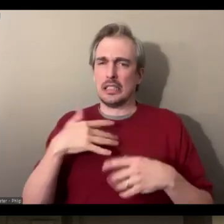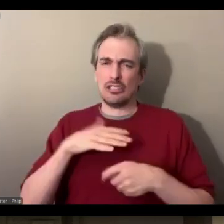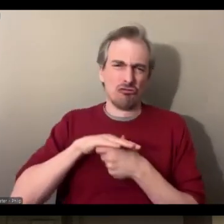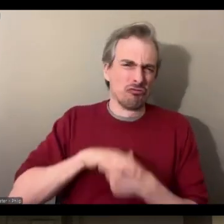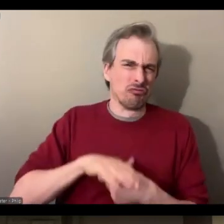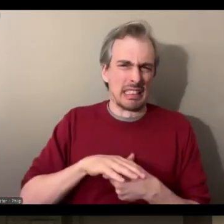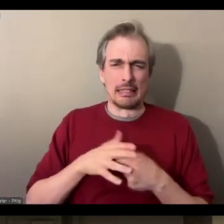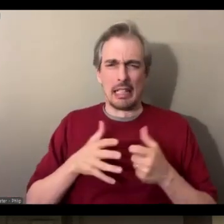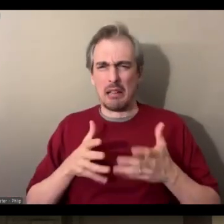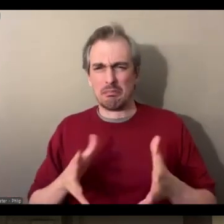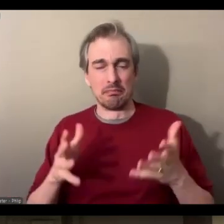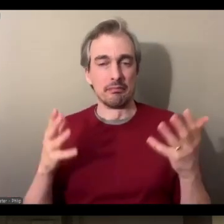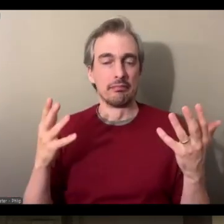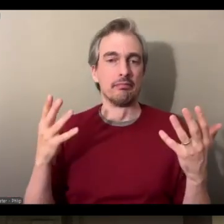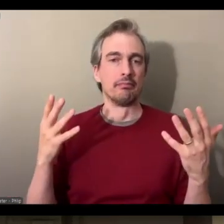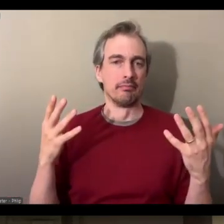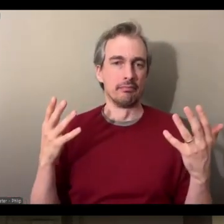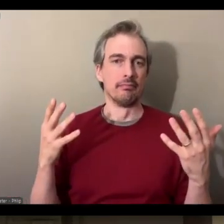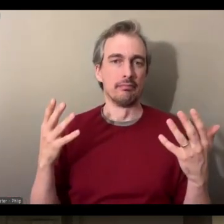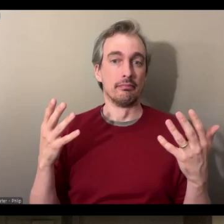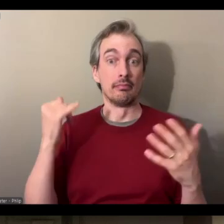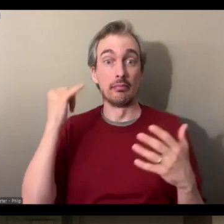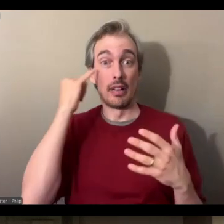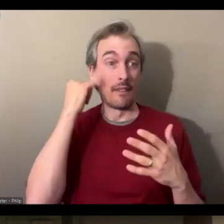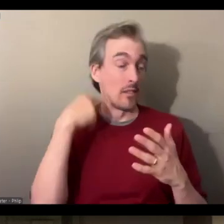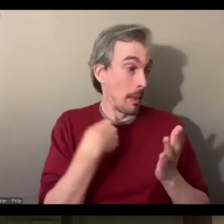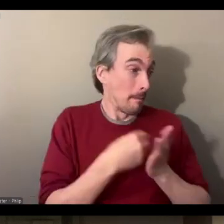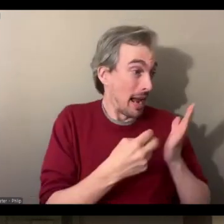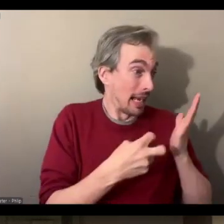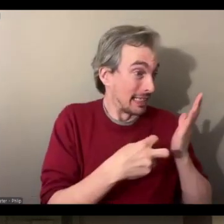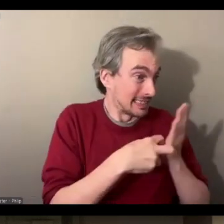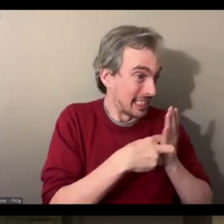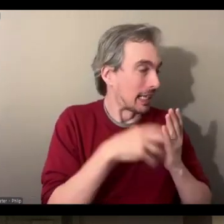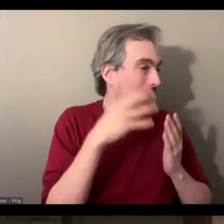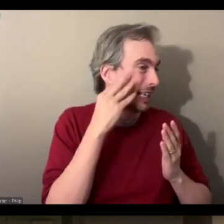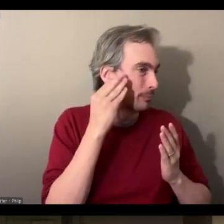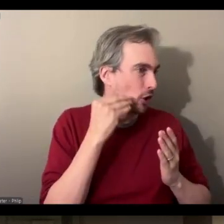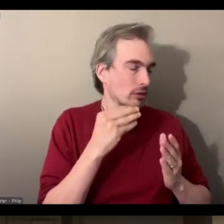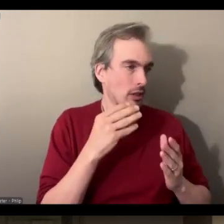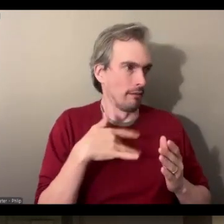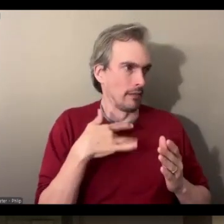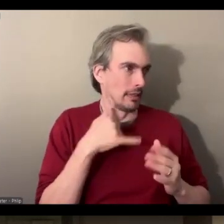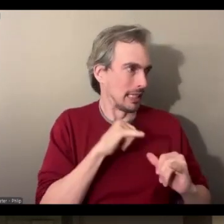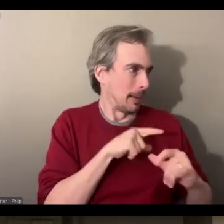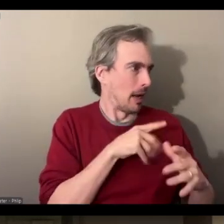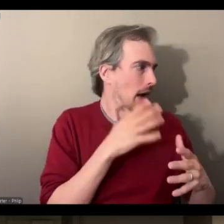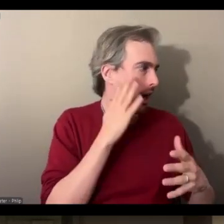sitting in that seat is going to look like, based on our particular circumstances. And you don't